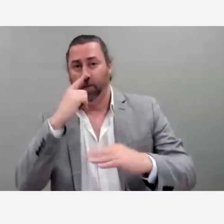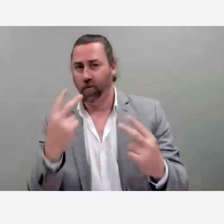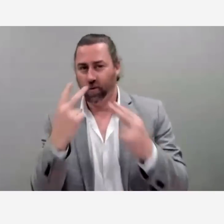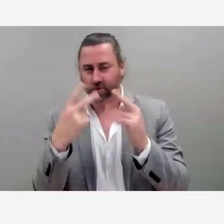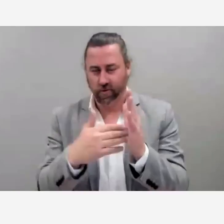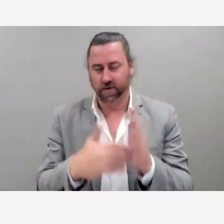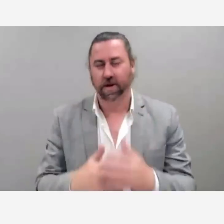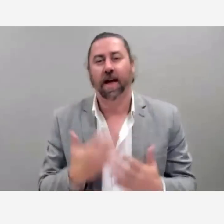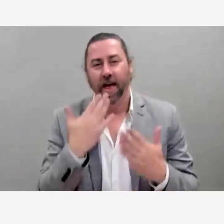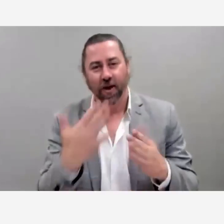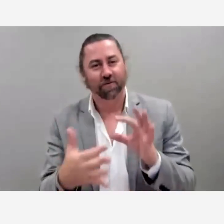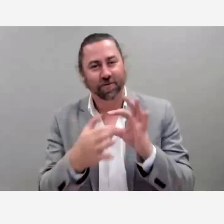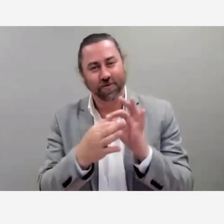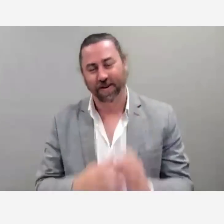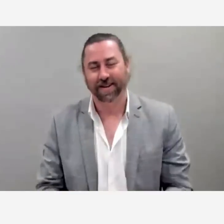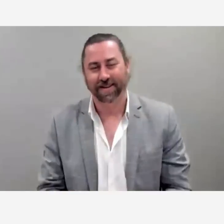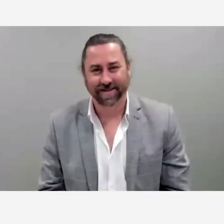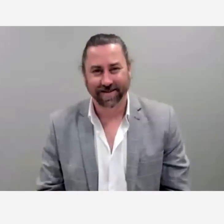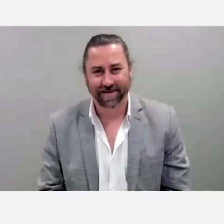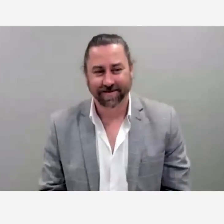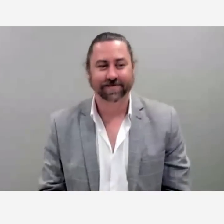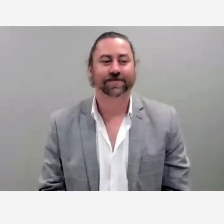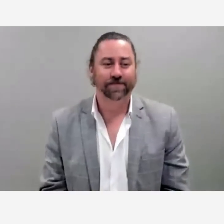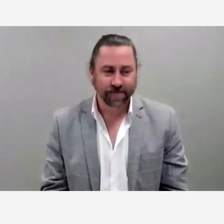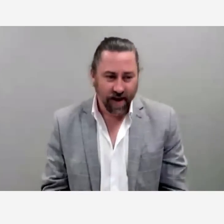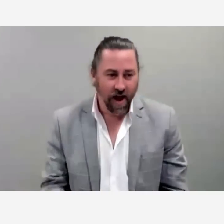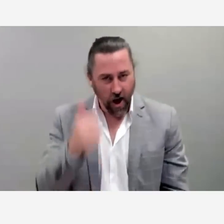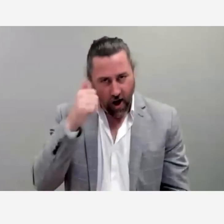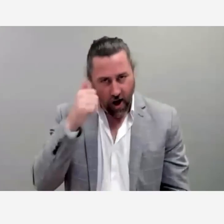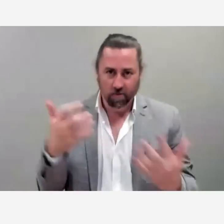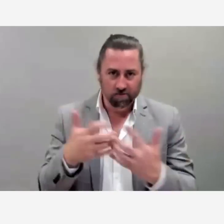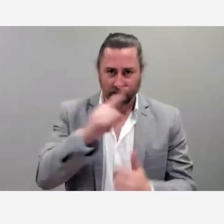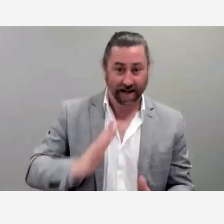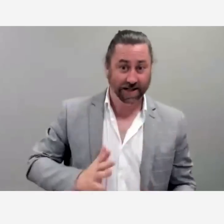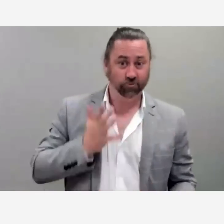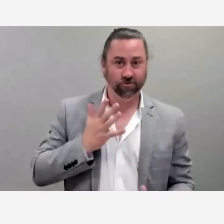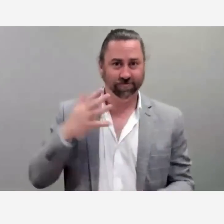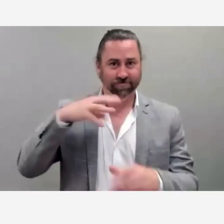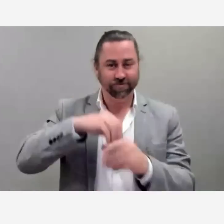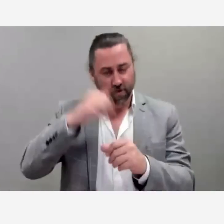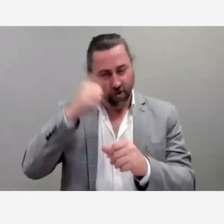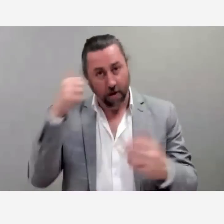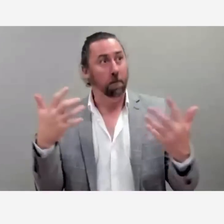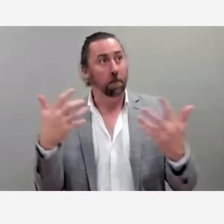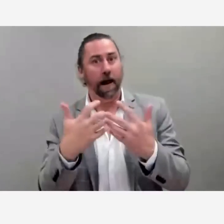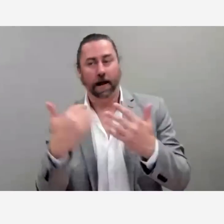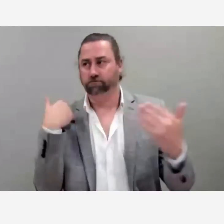Thank you all for joining us today. I'm not surprised by this level of interest. People resoundingly tell us that they want to stay home